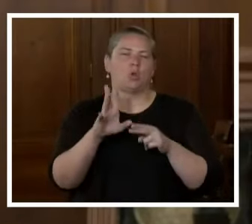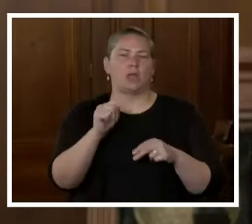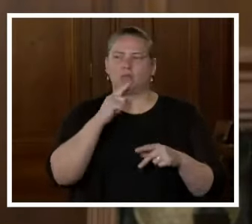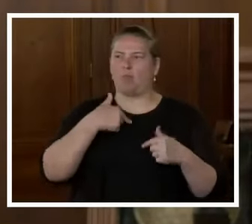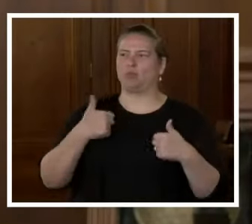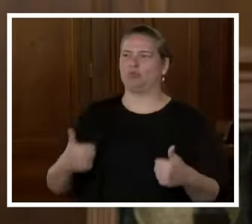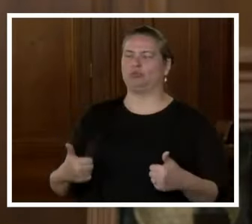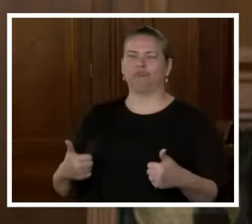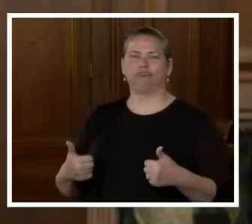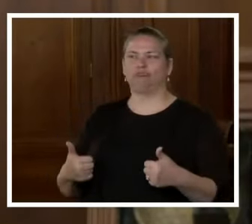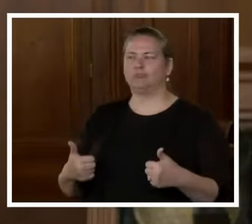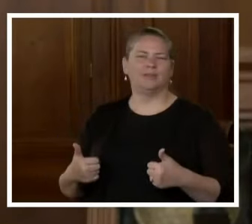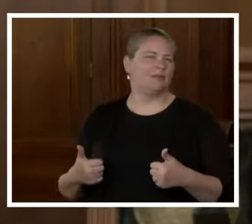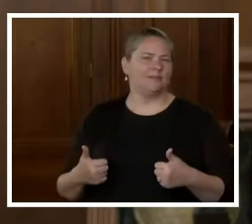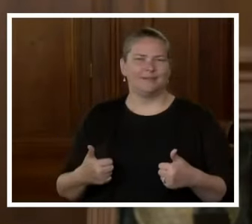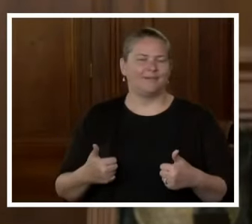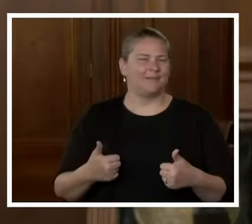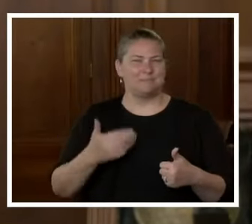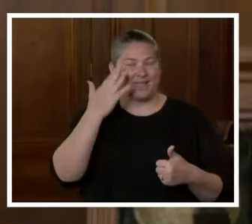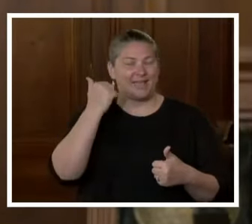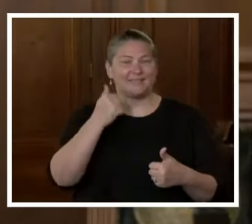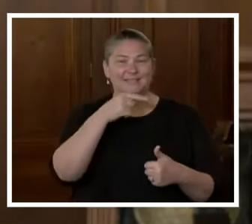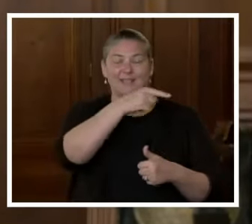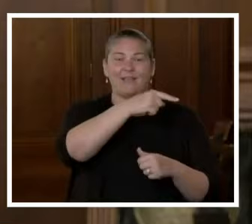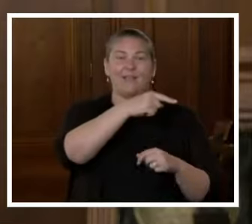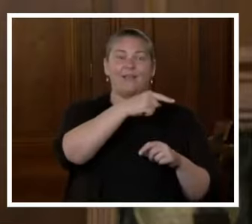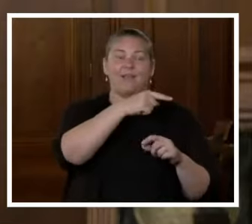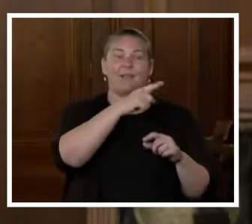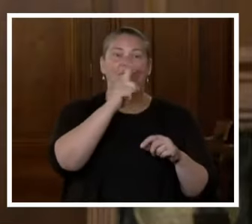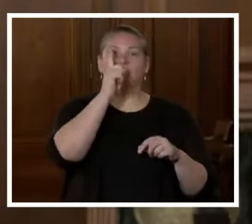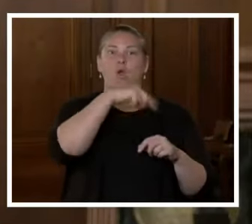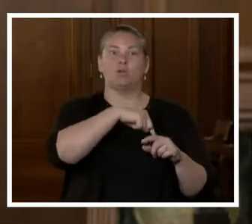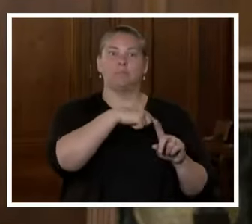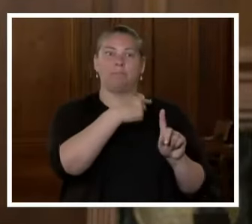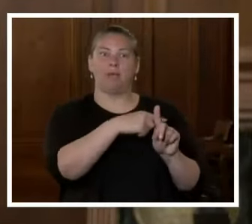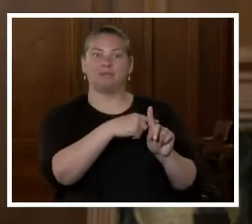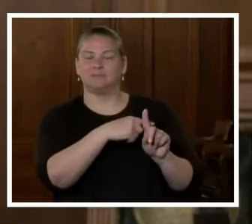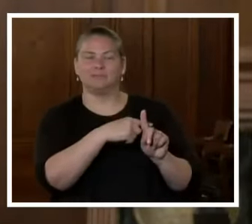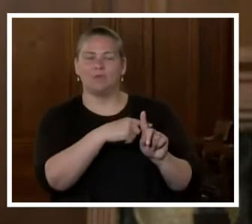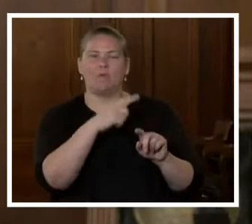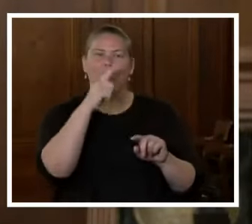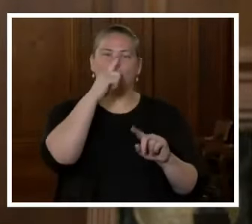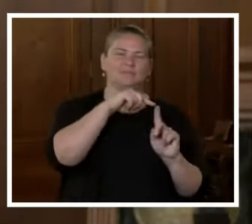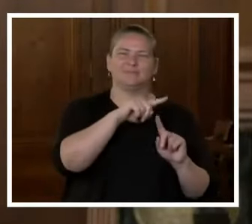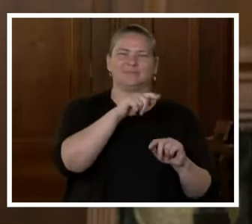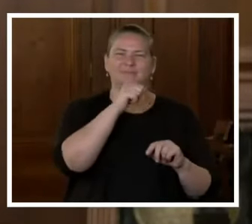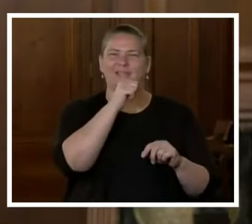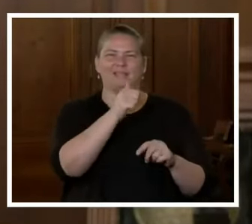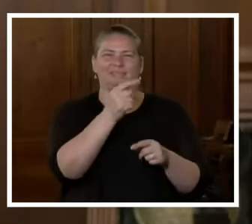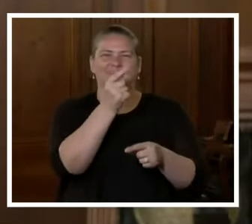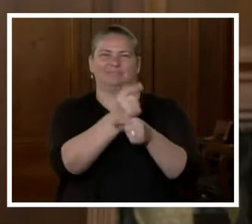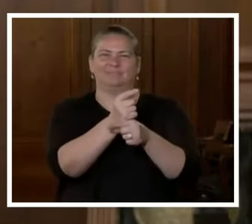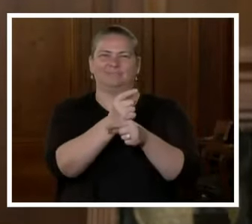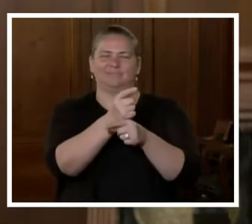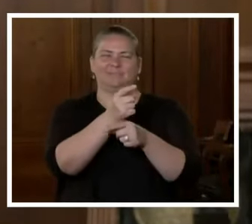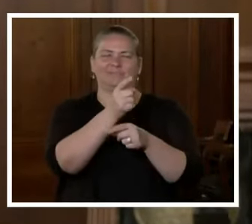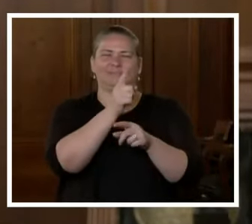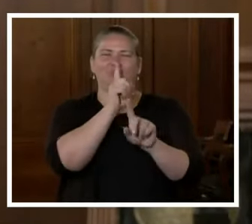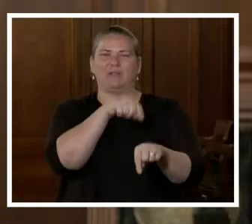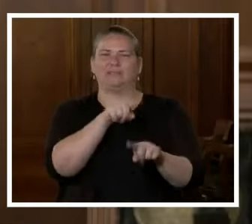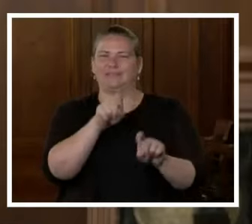I MEAN, THIS IS -- THAT WAS THE